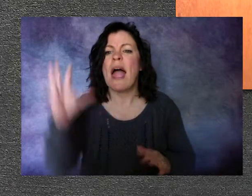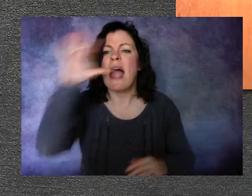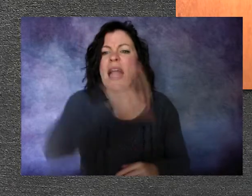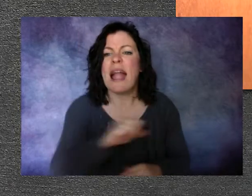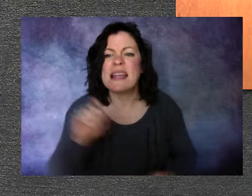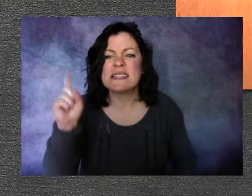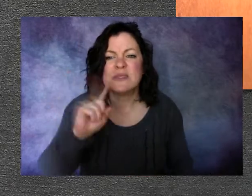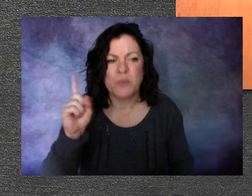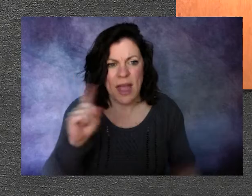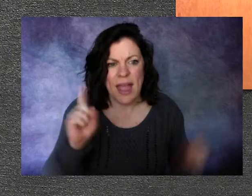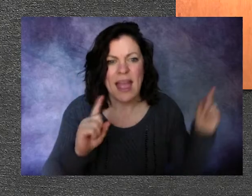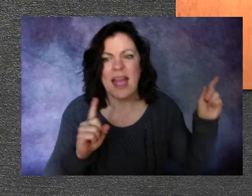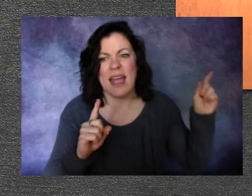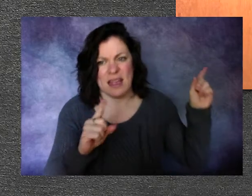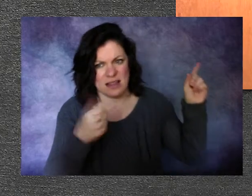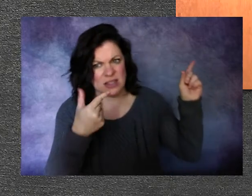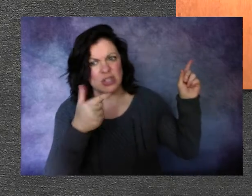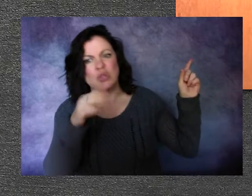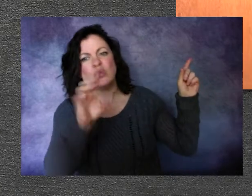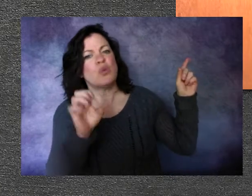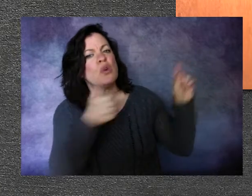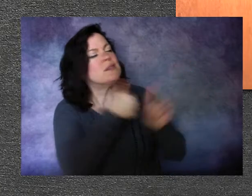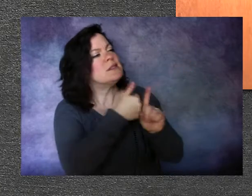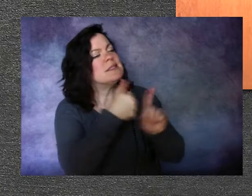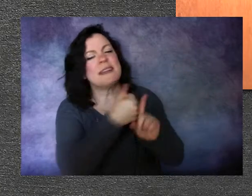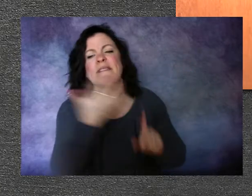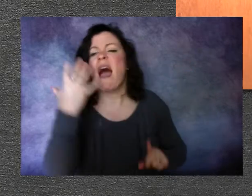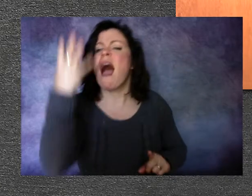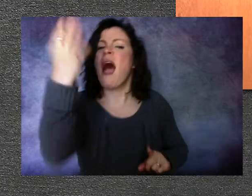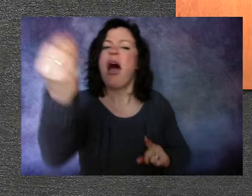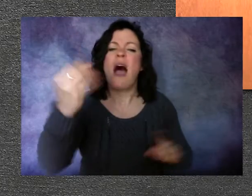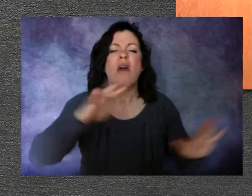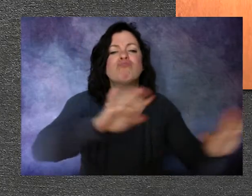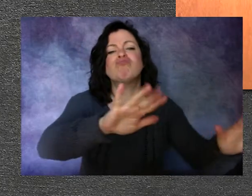"So this says George is off exploring his community."